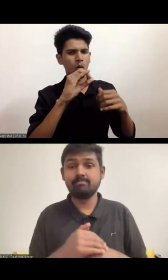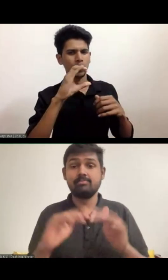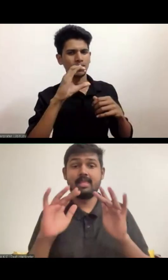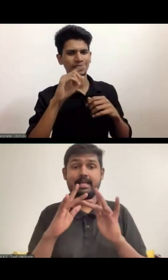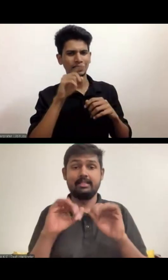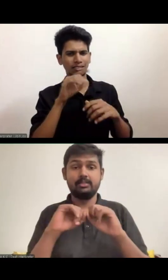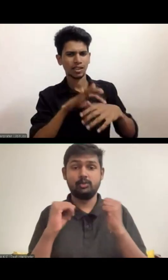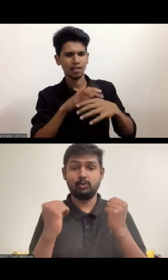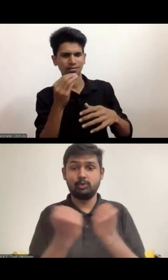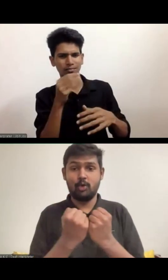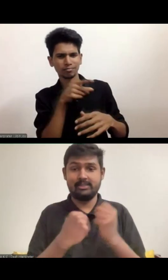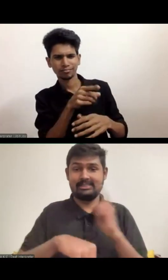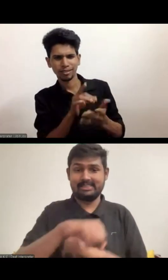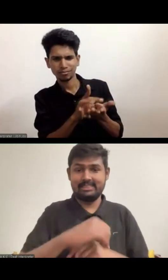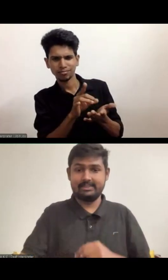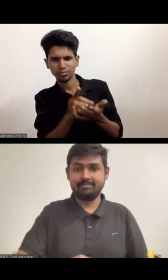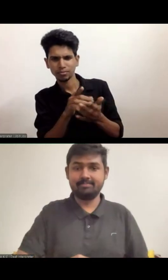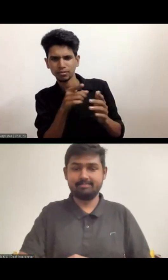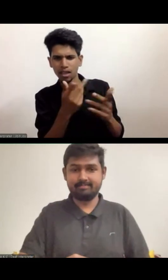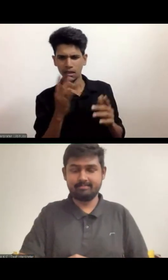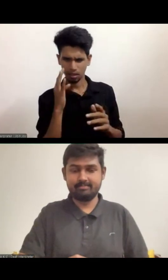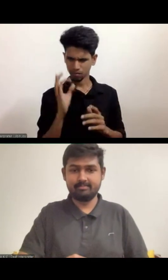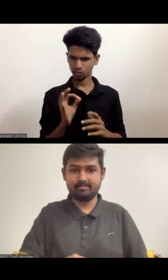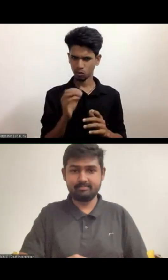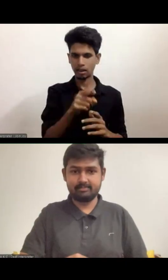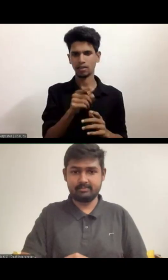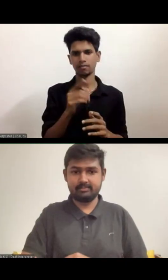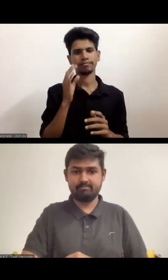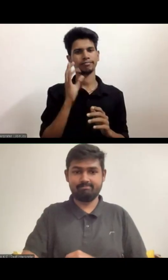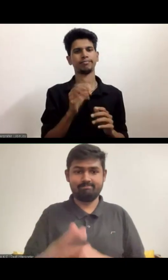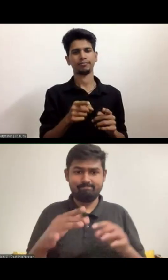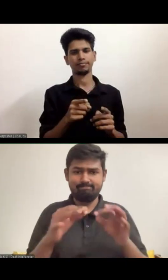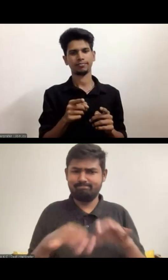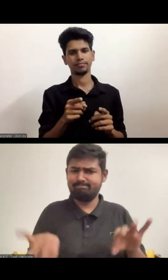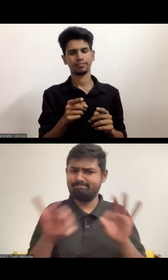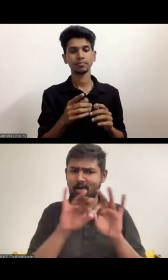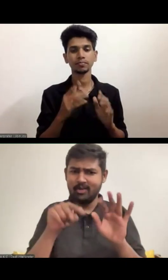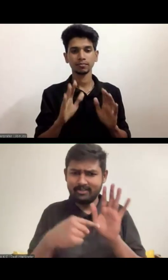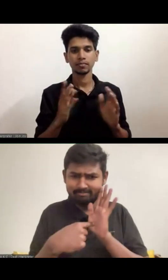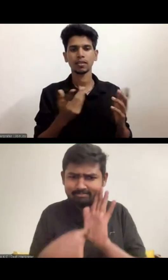practices for persons with disability. I'm honored to be a part of this.